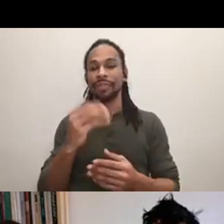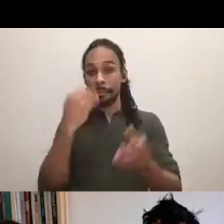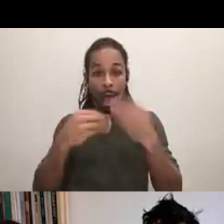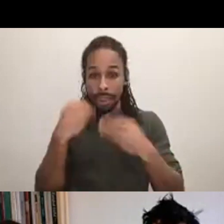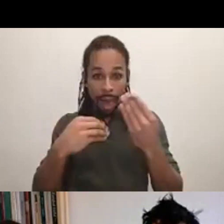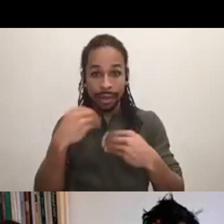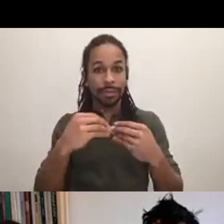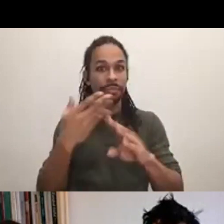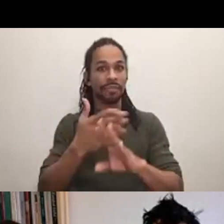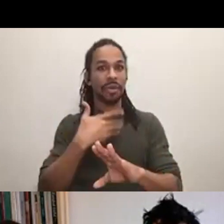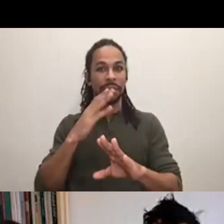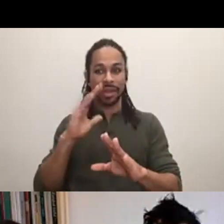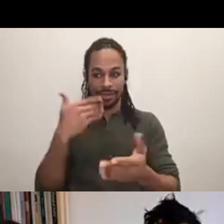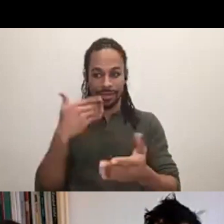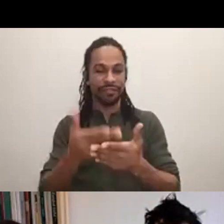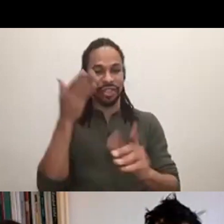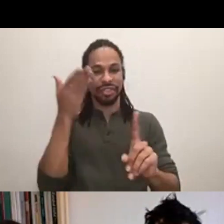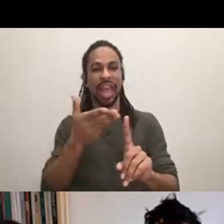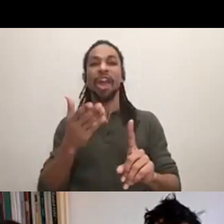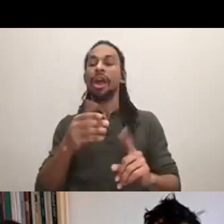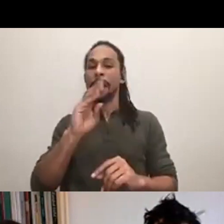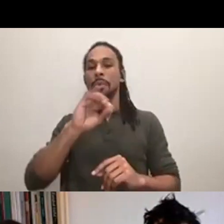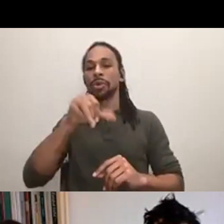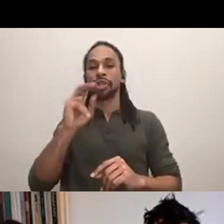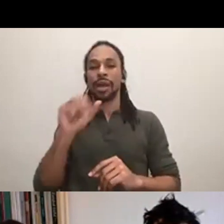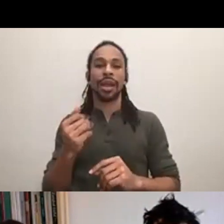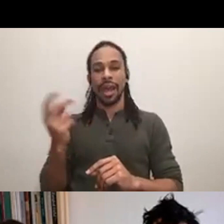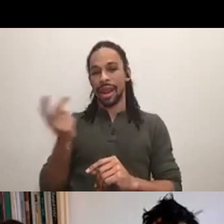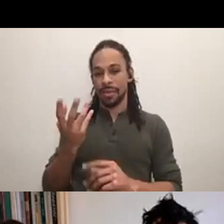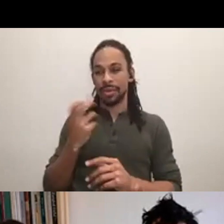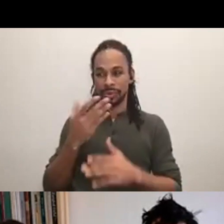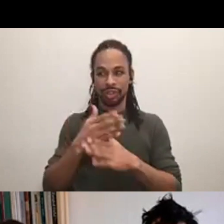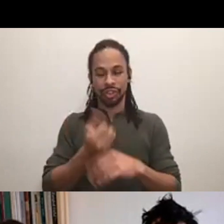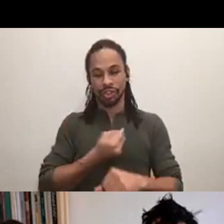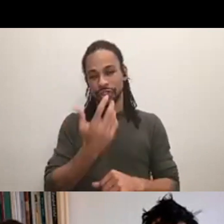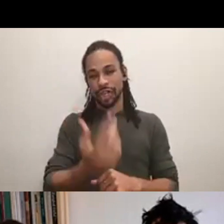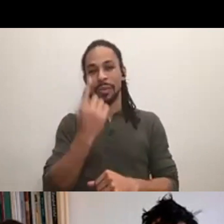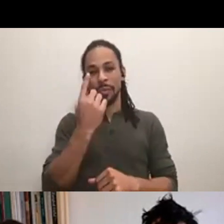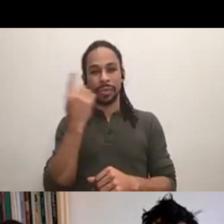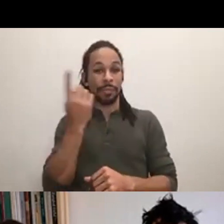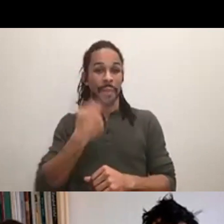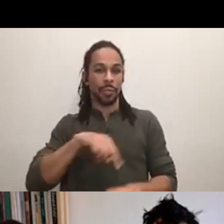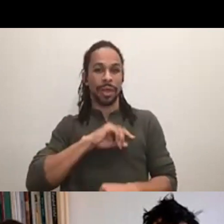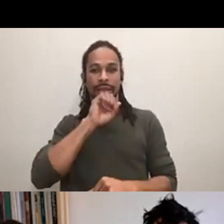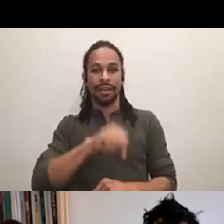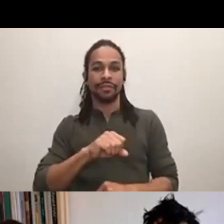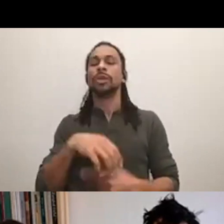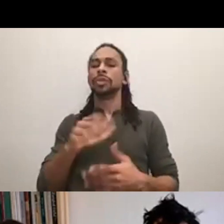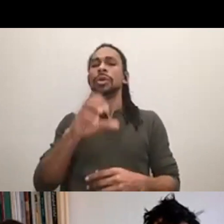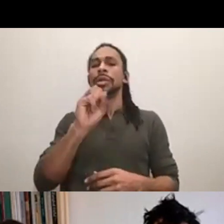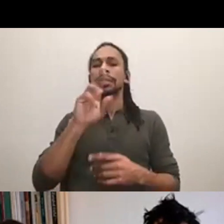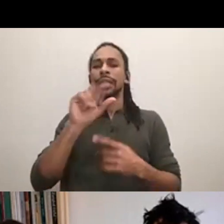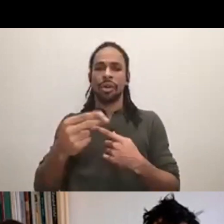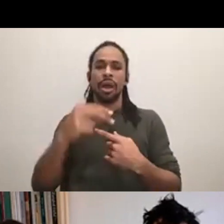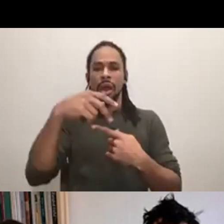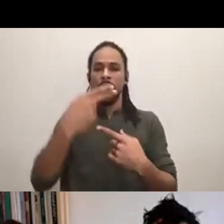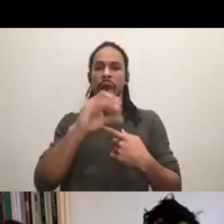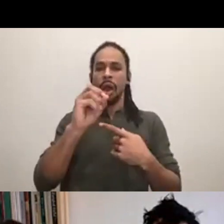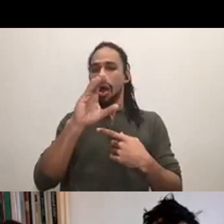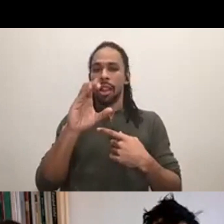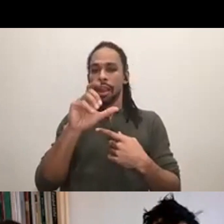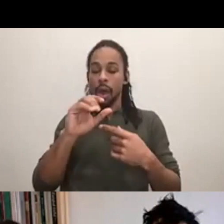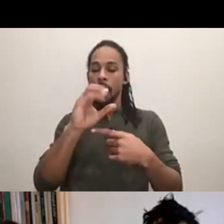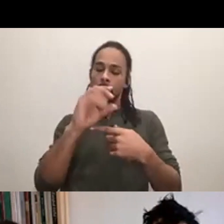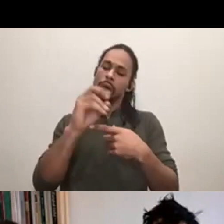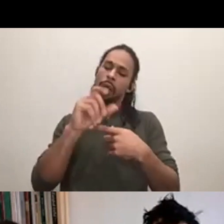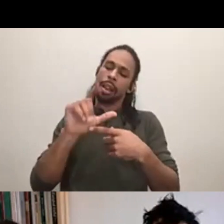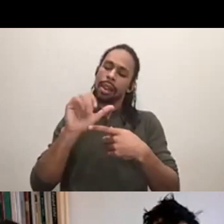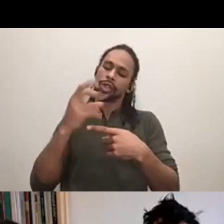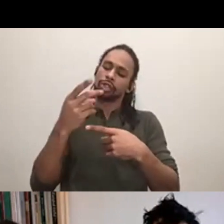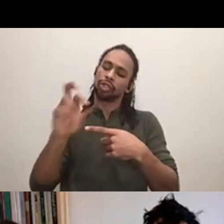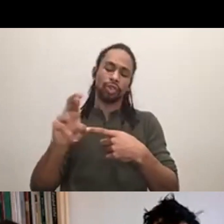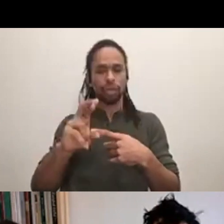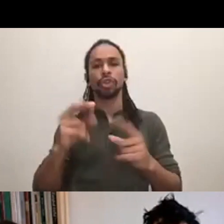and I wanted to share one that we really loved that Sarah H. submitted, and it says," a small